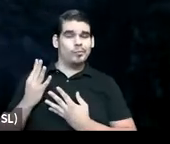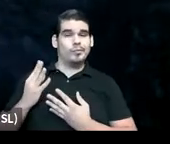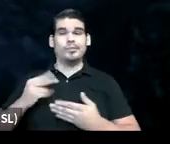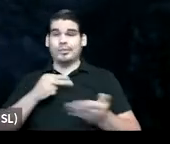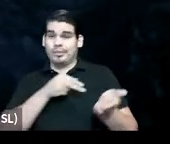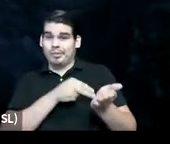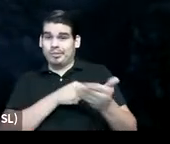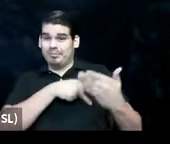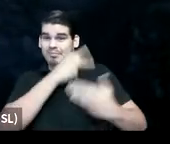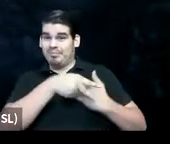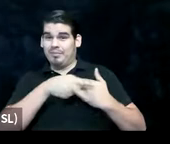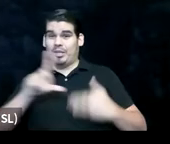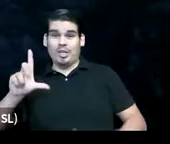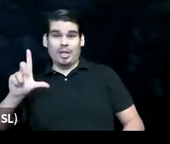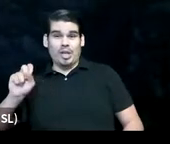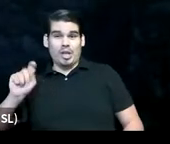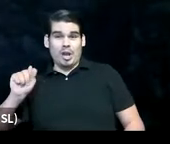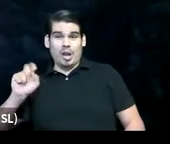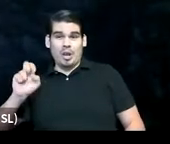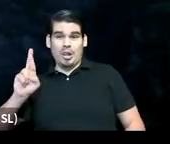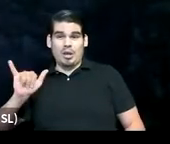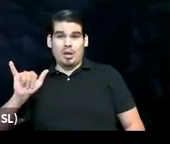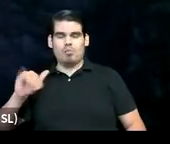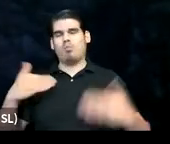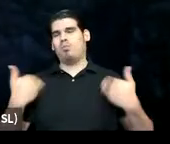Even though there's a shortage of nurses students aren't being